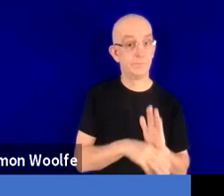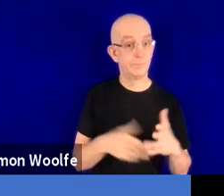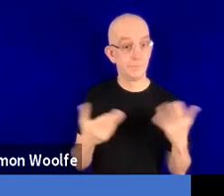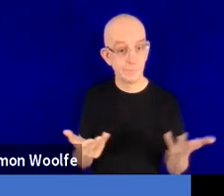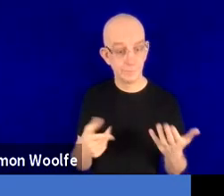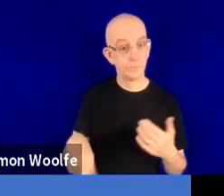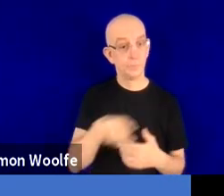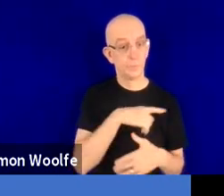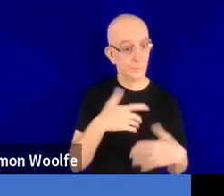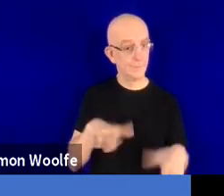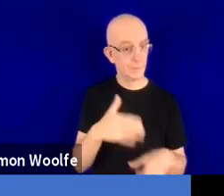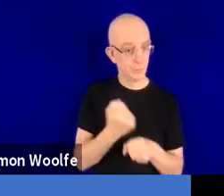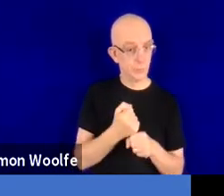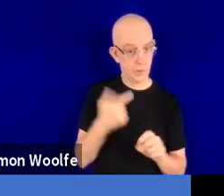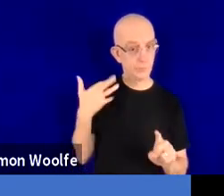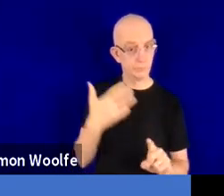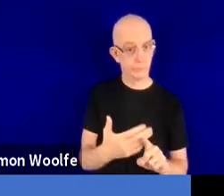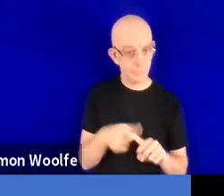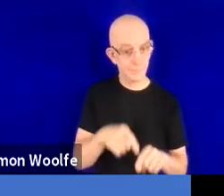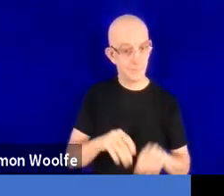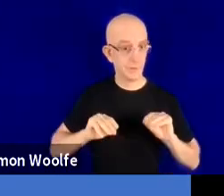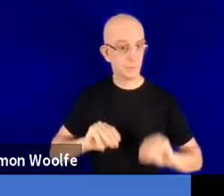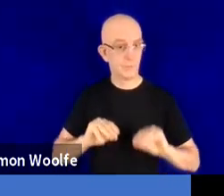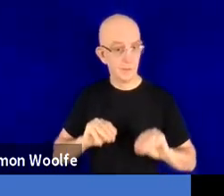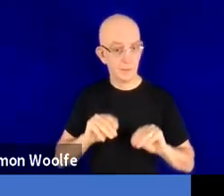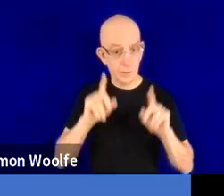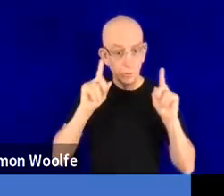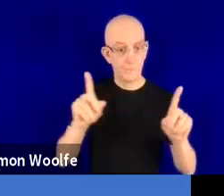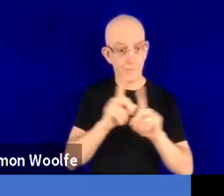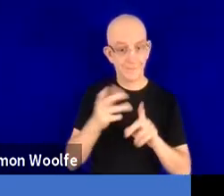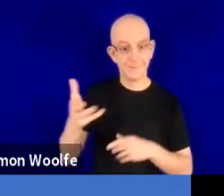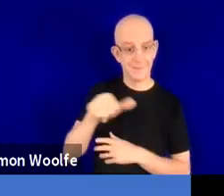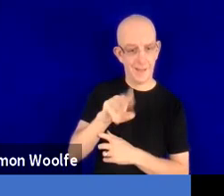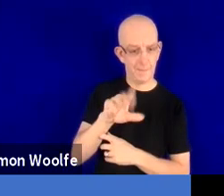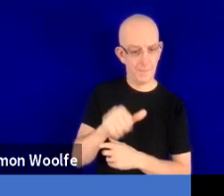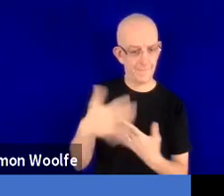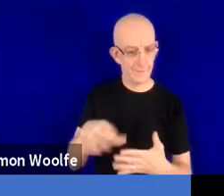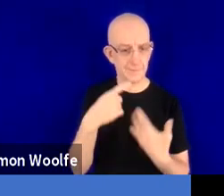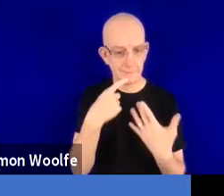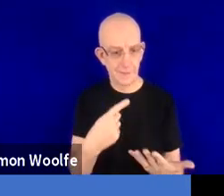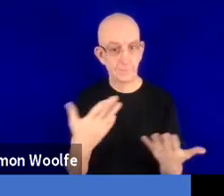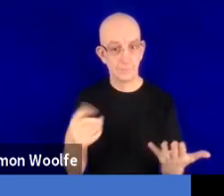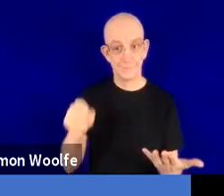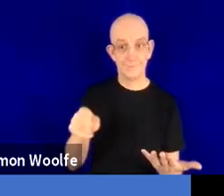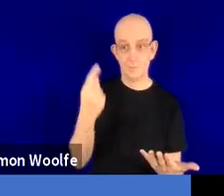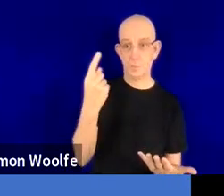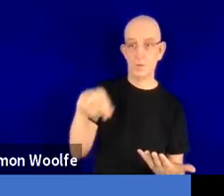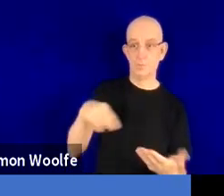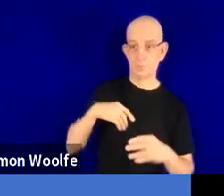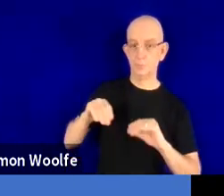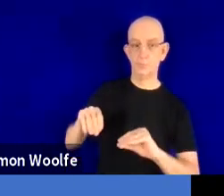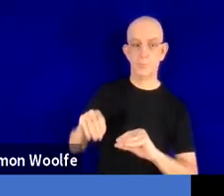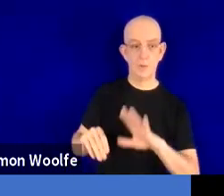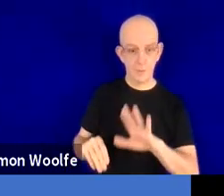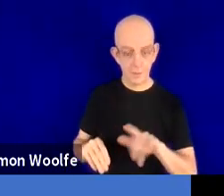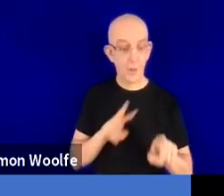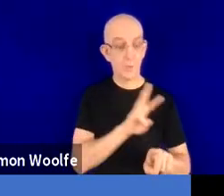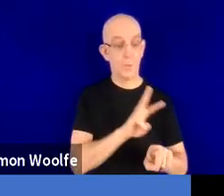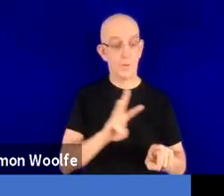The series of webinars is one of them. And to answer the question, several organizations are now working on guidance around inclusive social protection